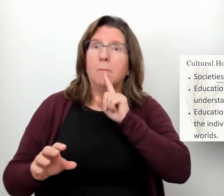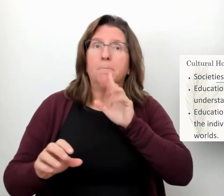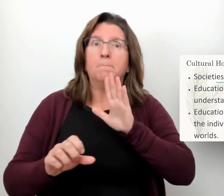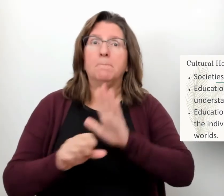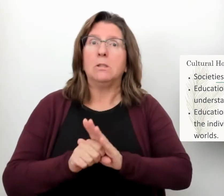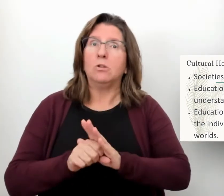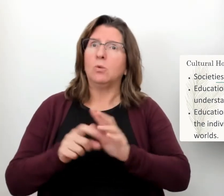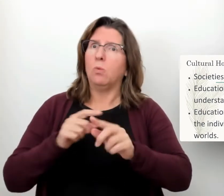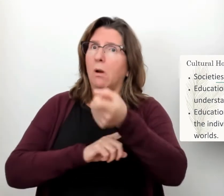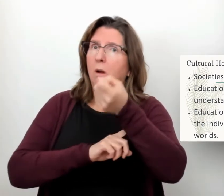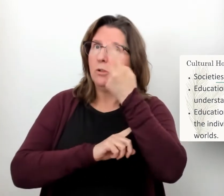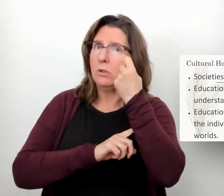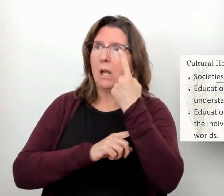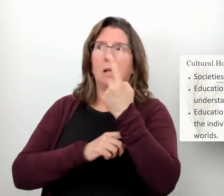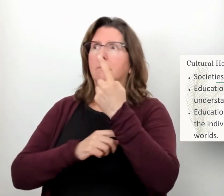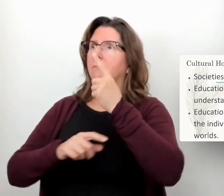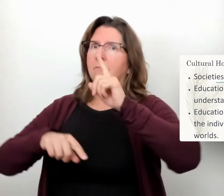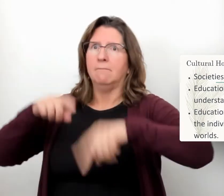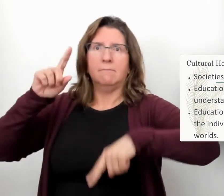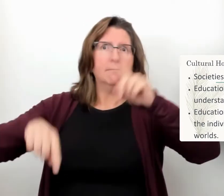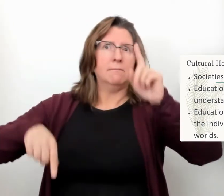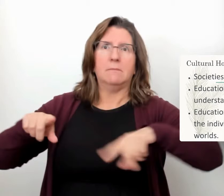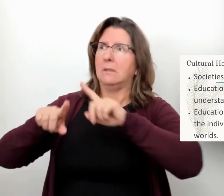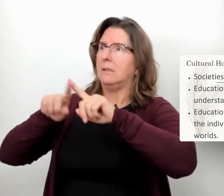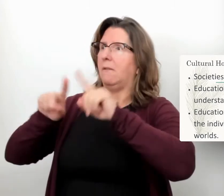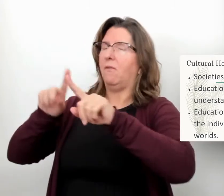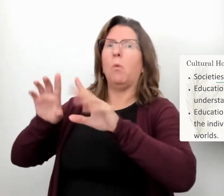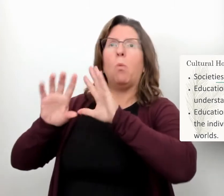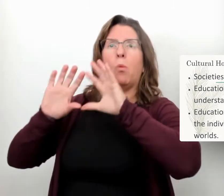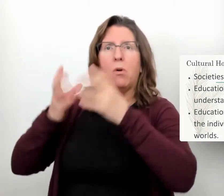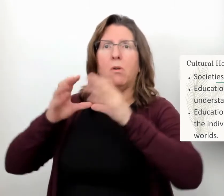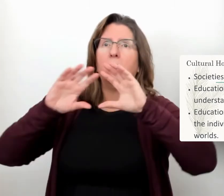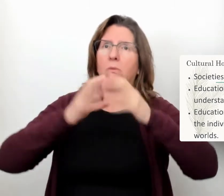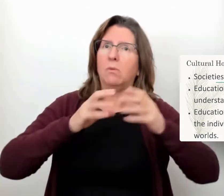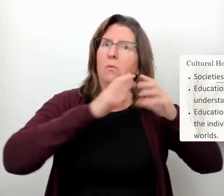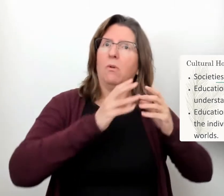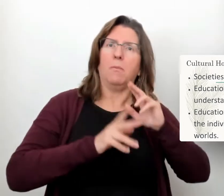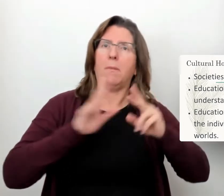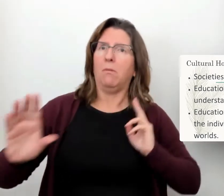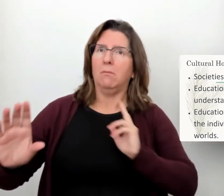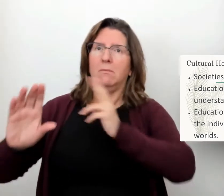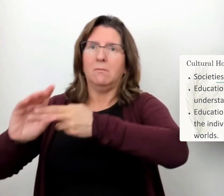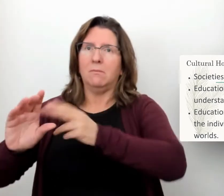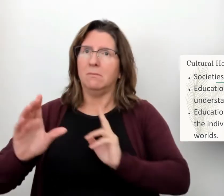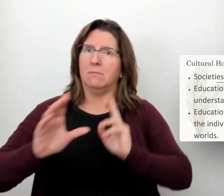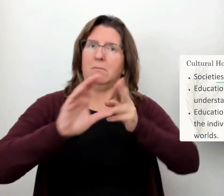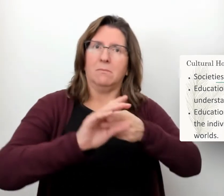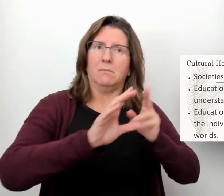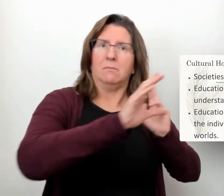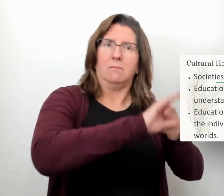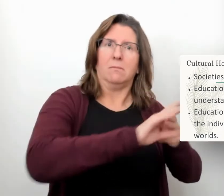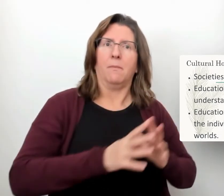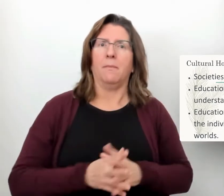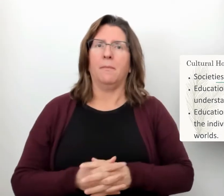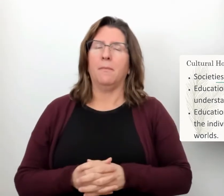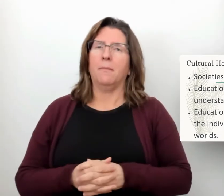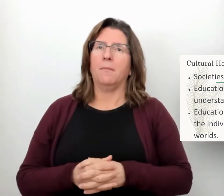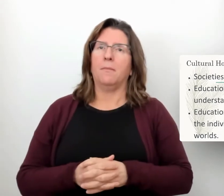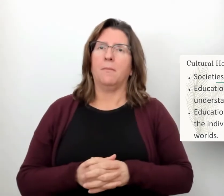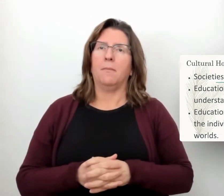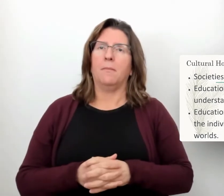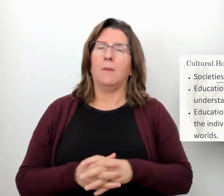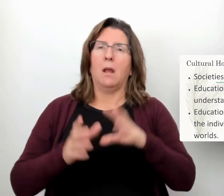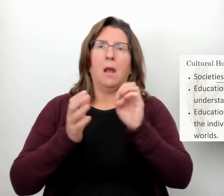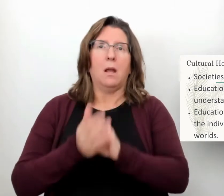As educators we are committed to understanding the multiple worlds our students inhabit.